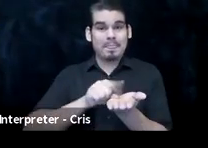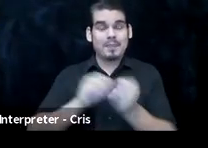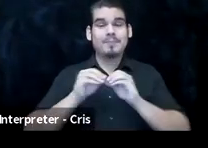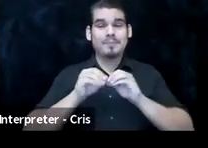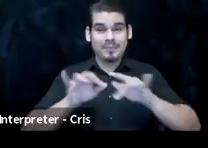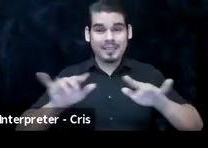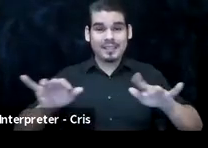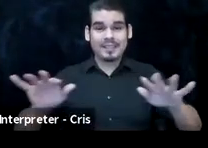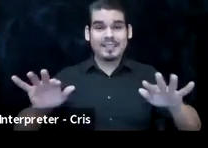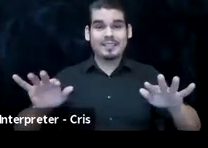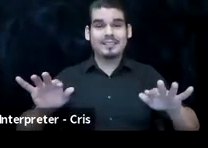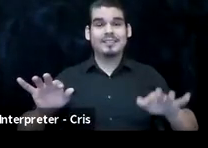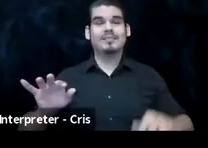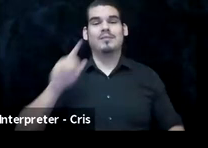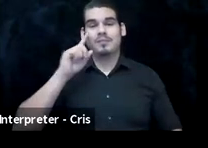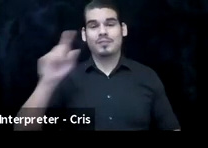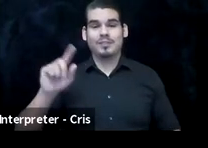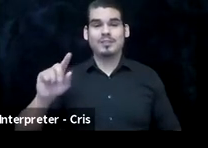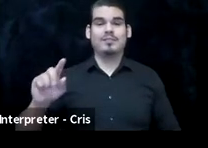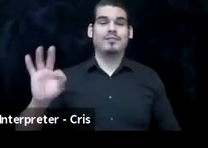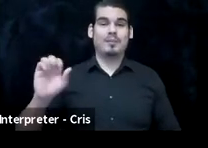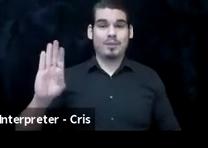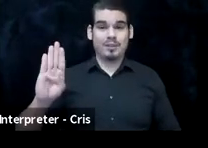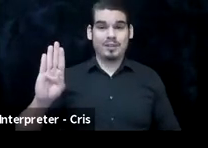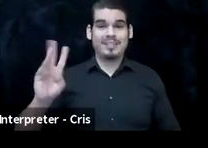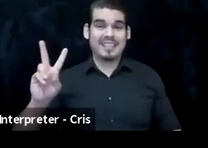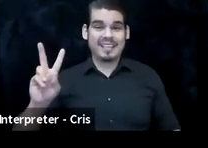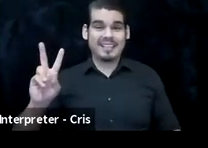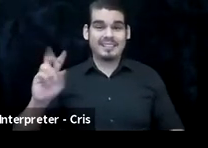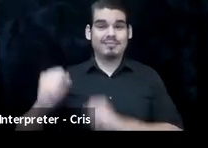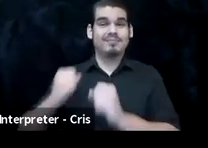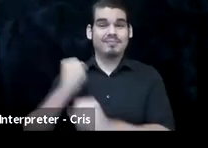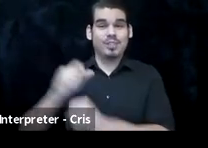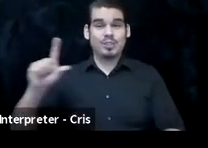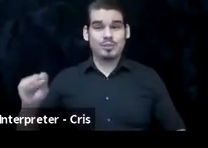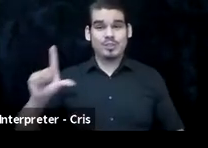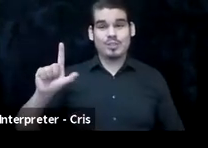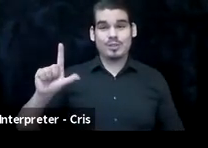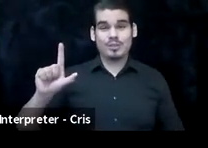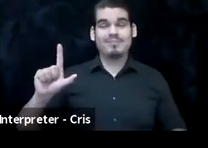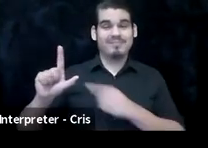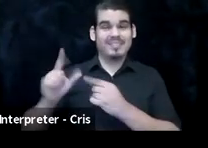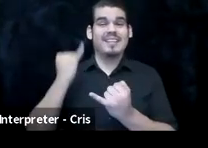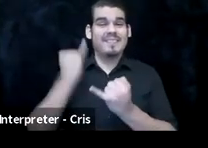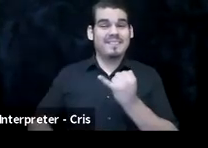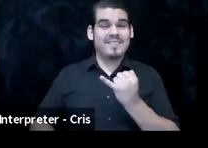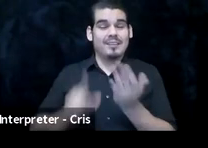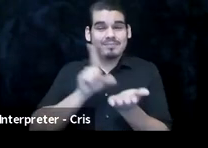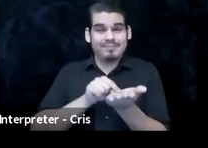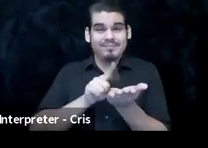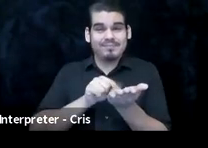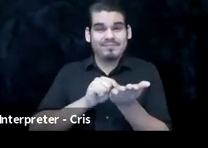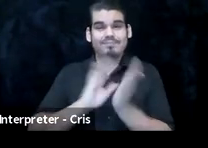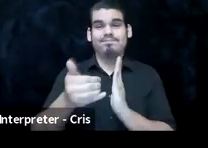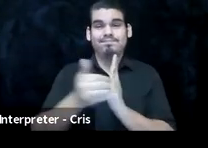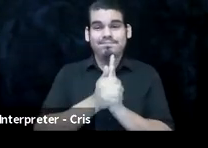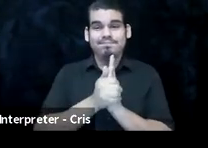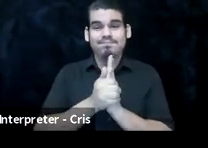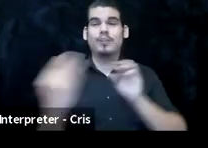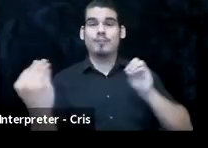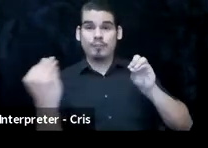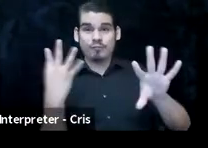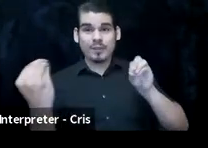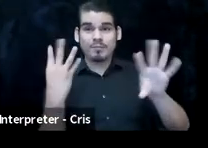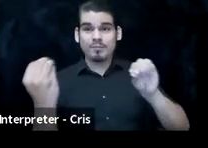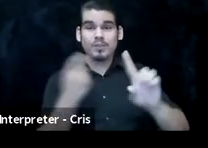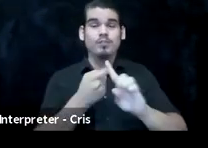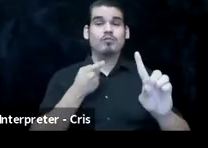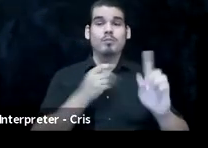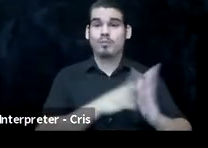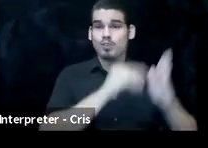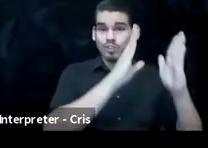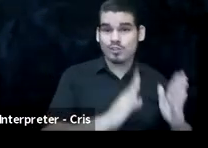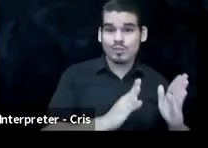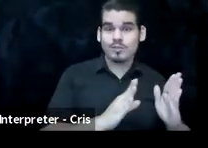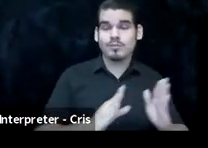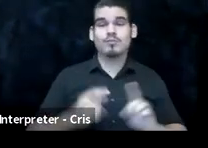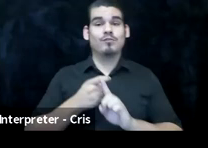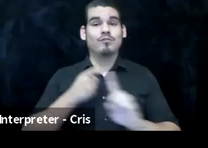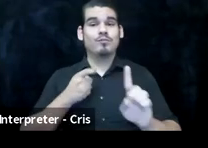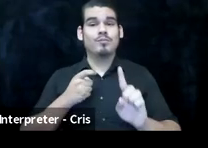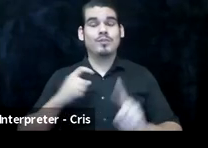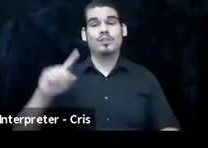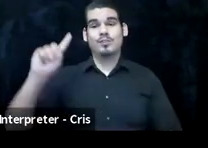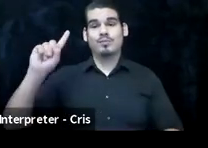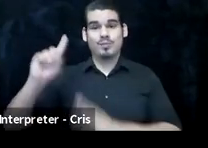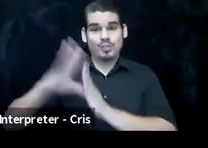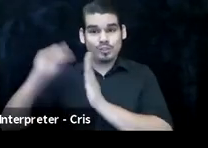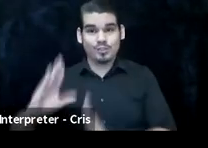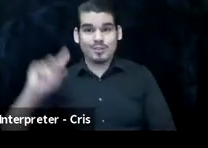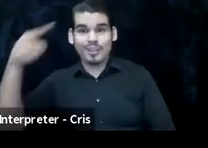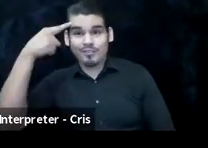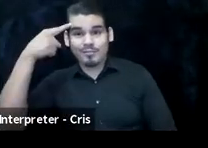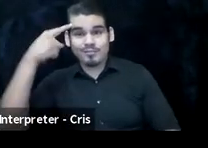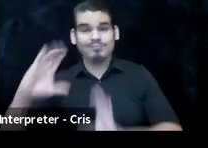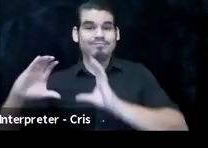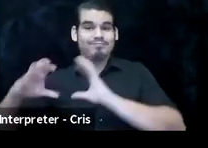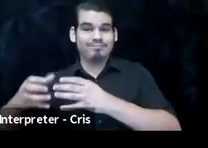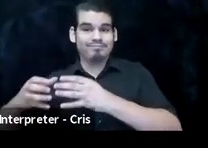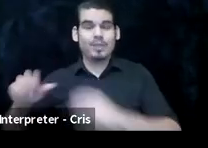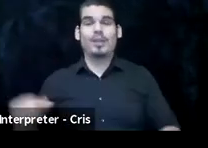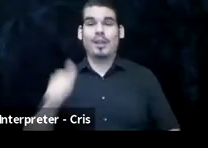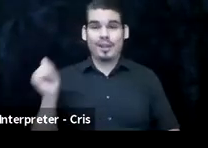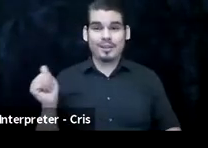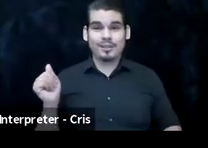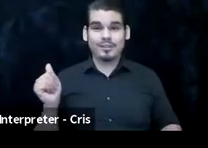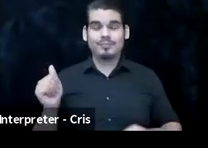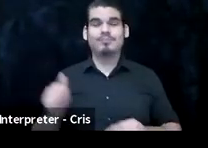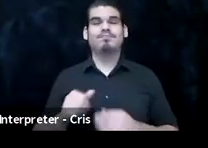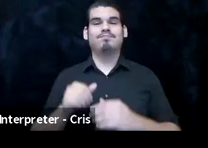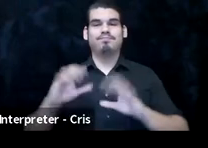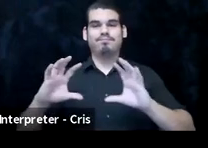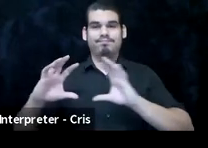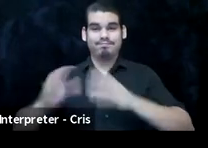Katherine Squire: So this is actually the final packet that goes out before General Assembly, so this is really the one that you want to get all your feedback on from students from your student body associations and the all your critical campus partners and yet that was 30 calendar days prior to GA.